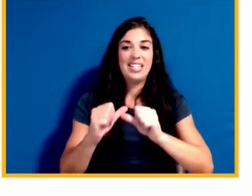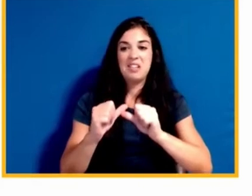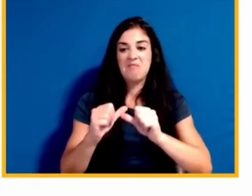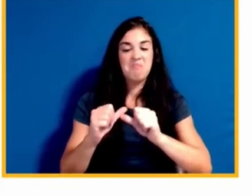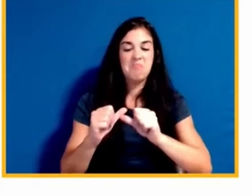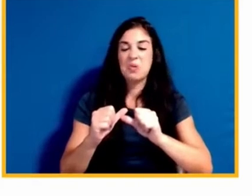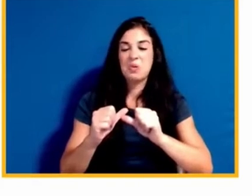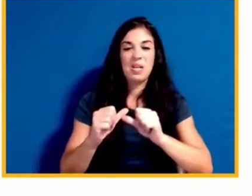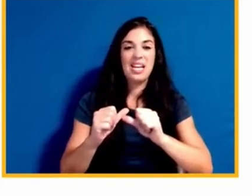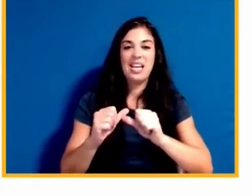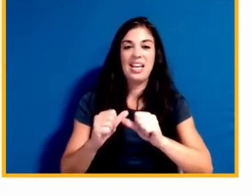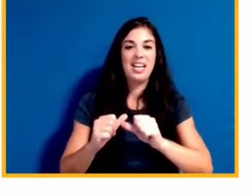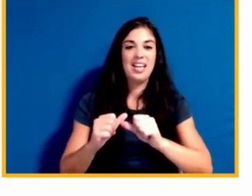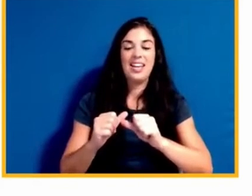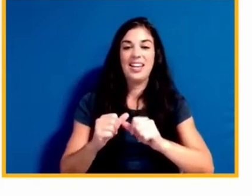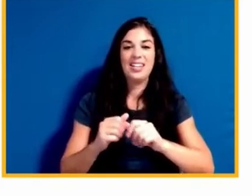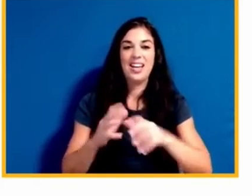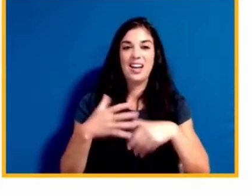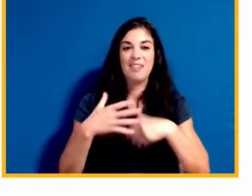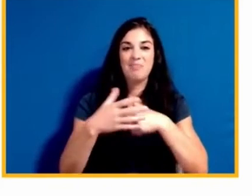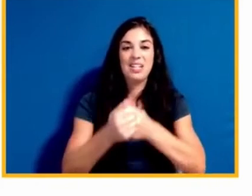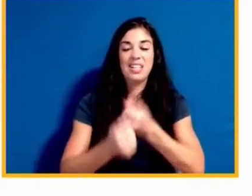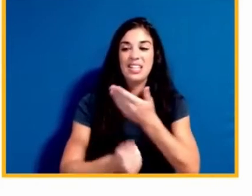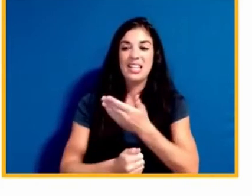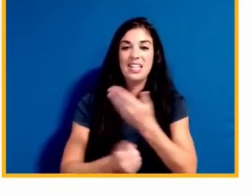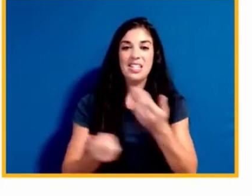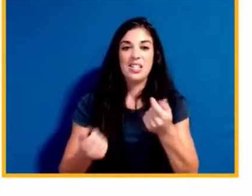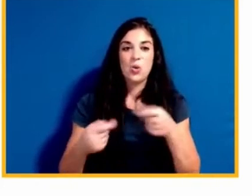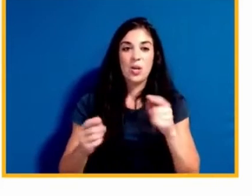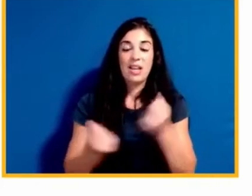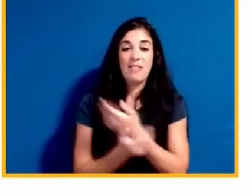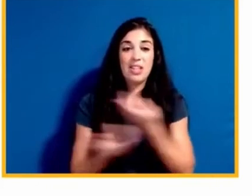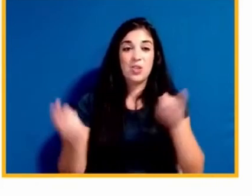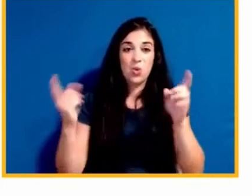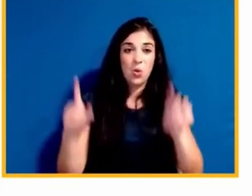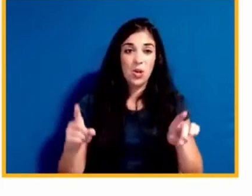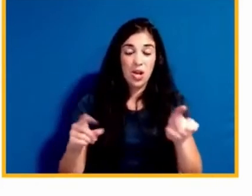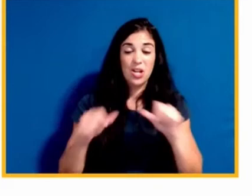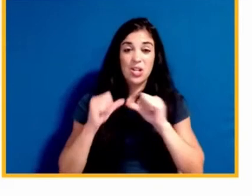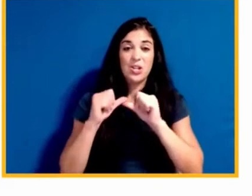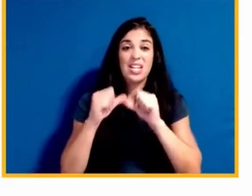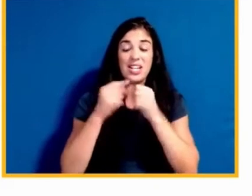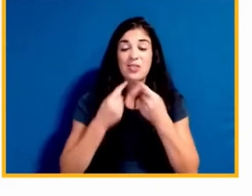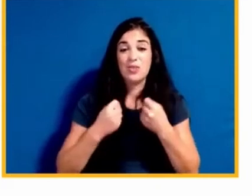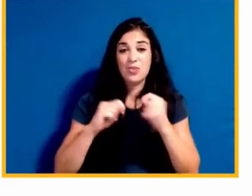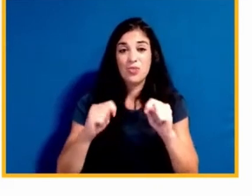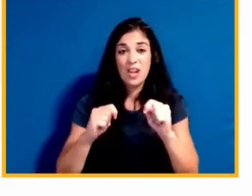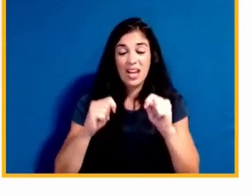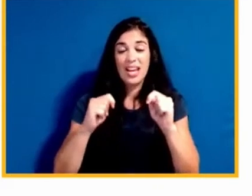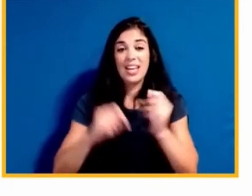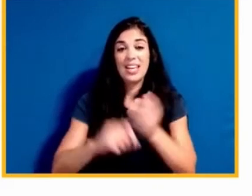stay at this craft during all of what's going on, the fact that you guys are continuing to try and grow at a skill